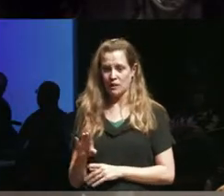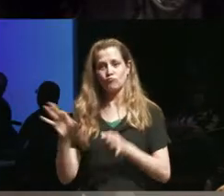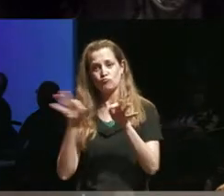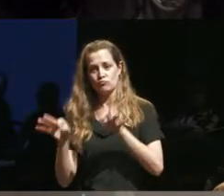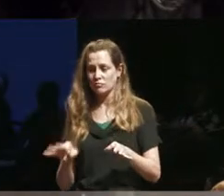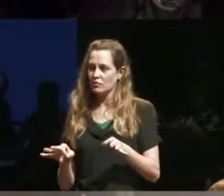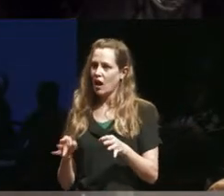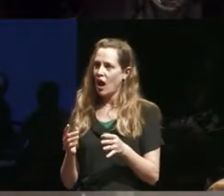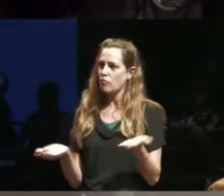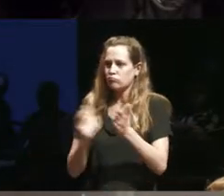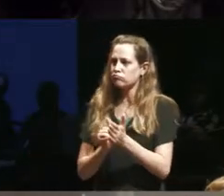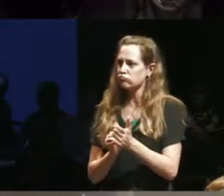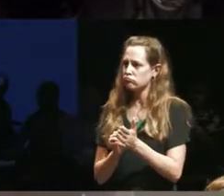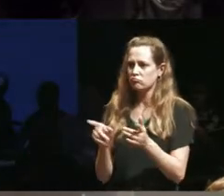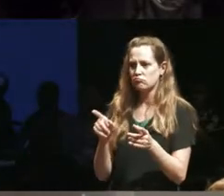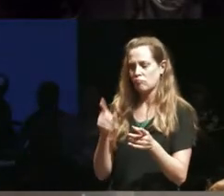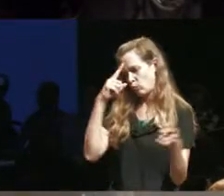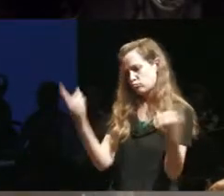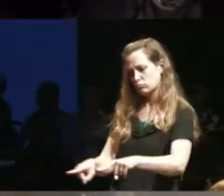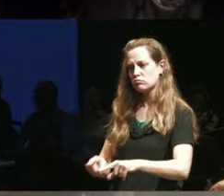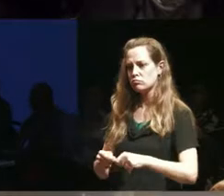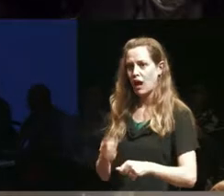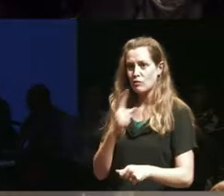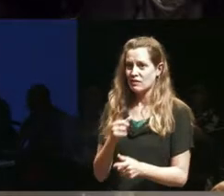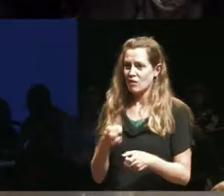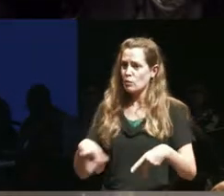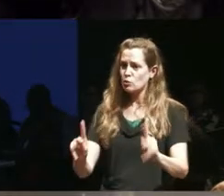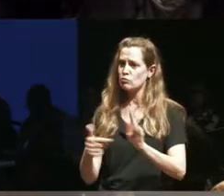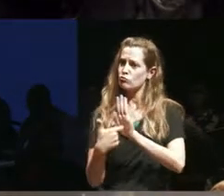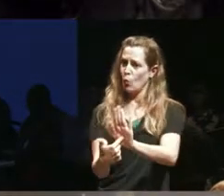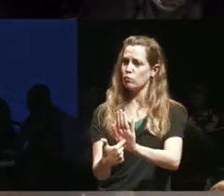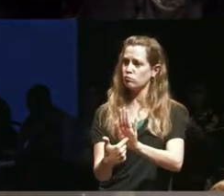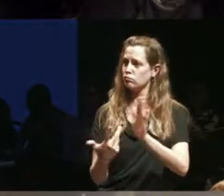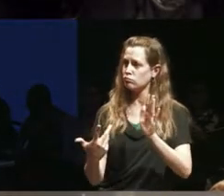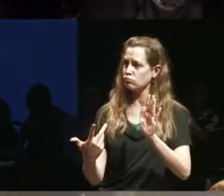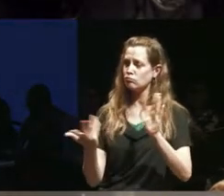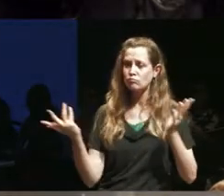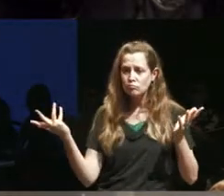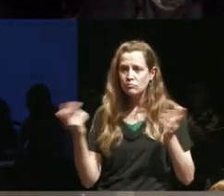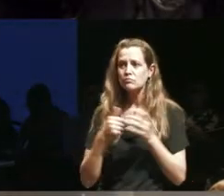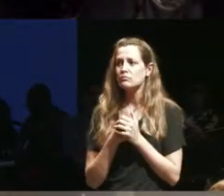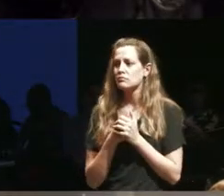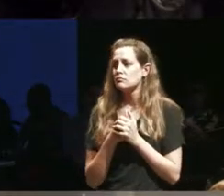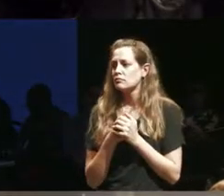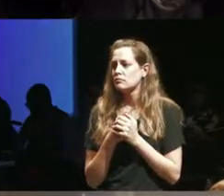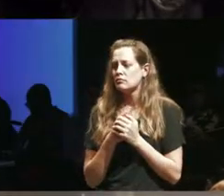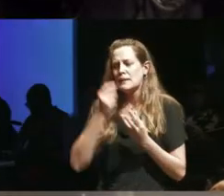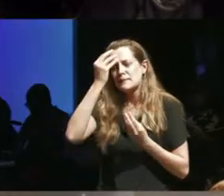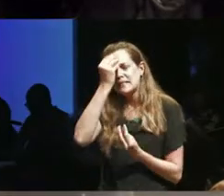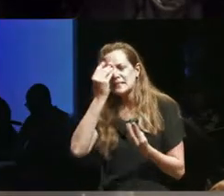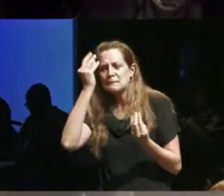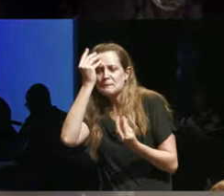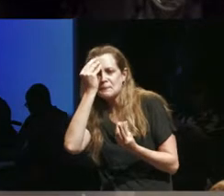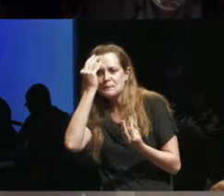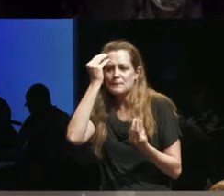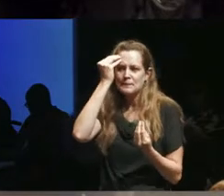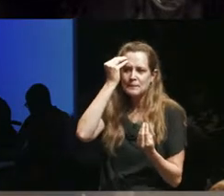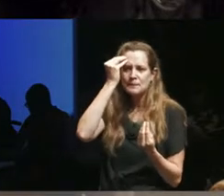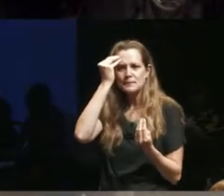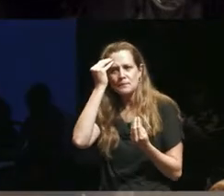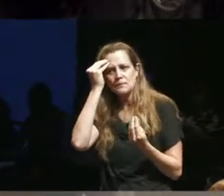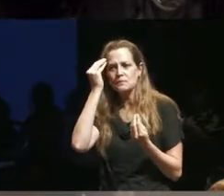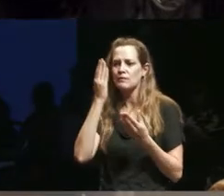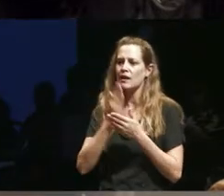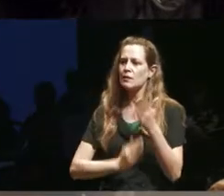being an opportunity I'm just sort of thinking through some examples of how I